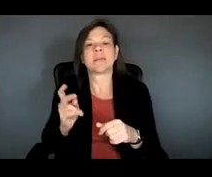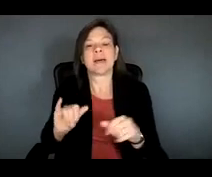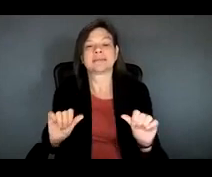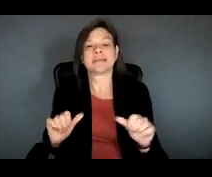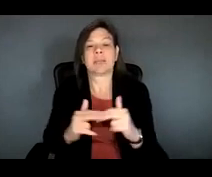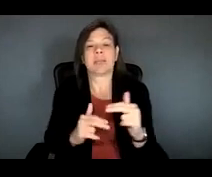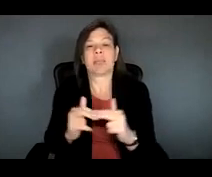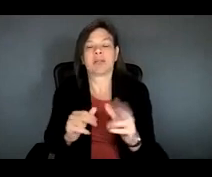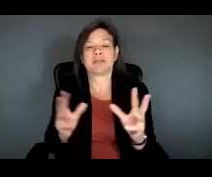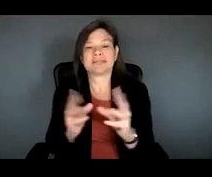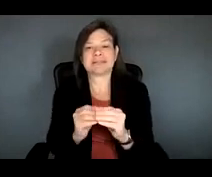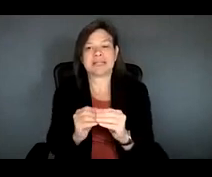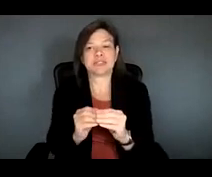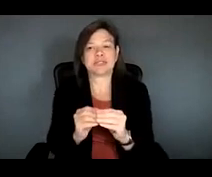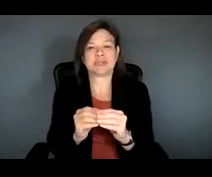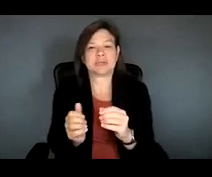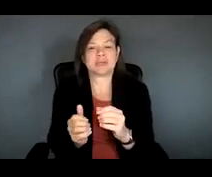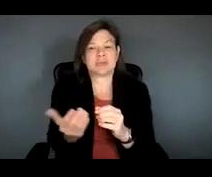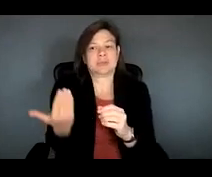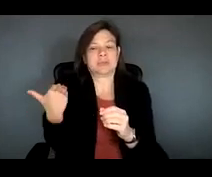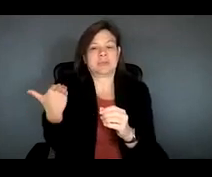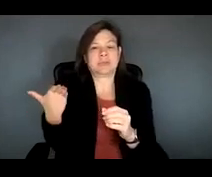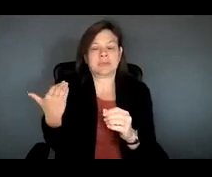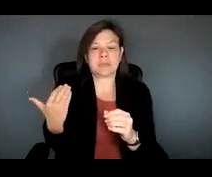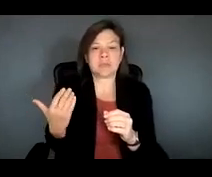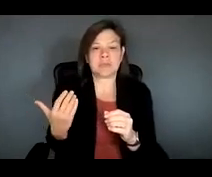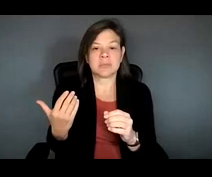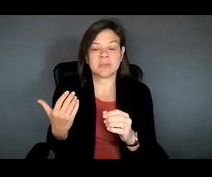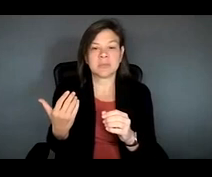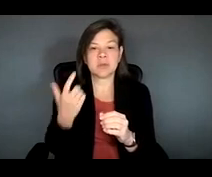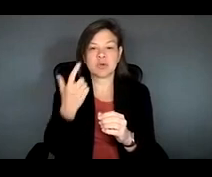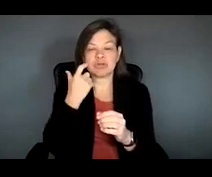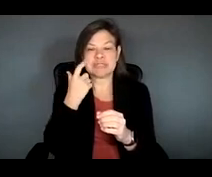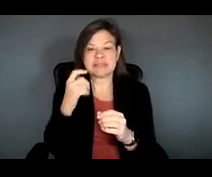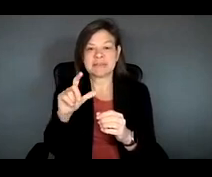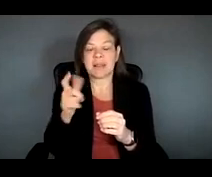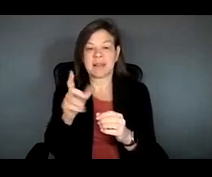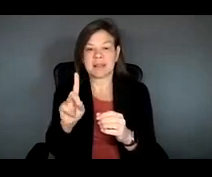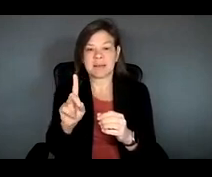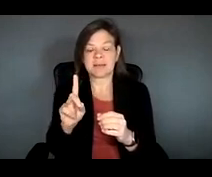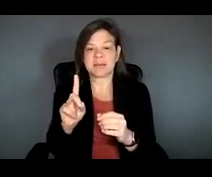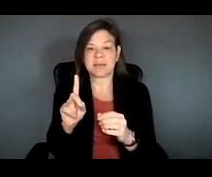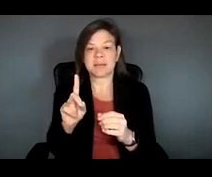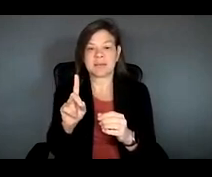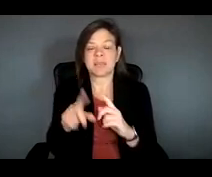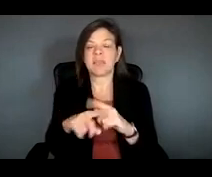at -- I think it was the most recent LEAD. But there's a big range of things that could